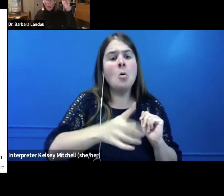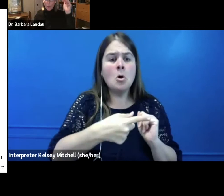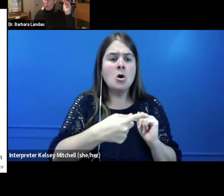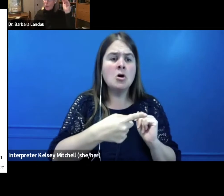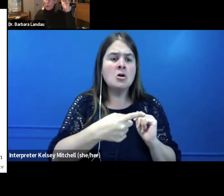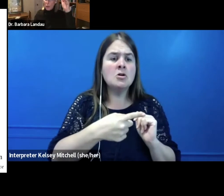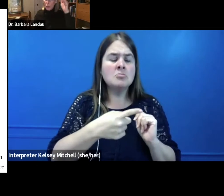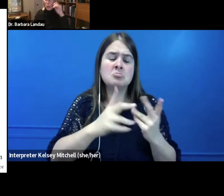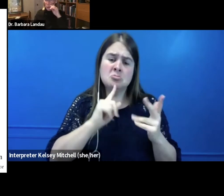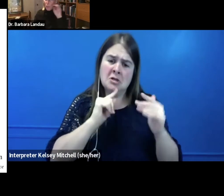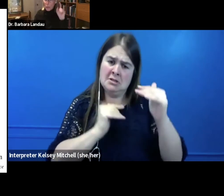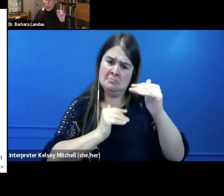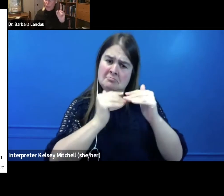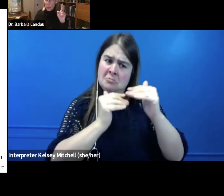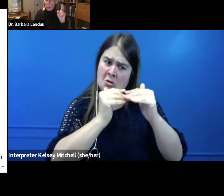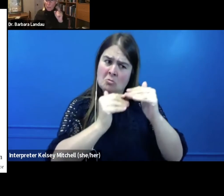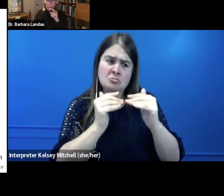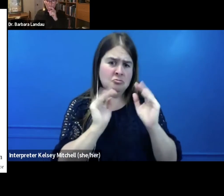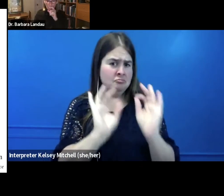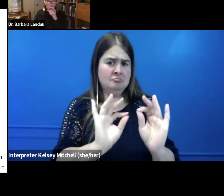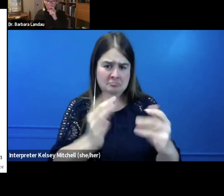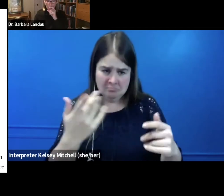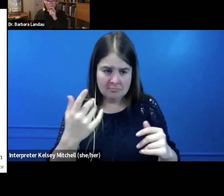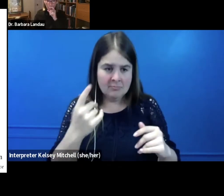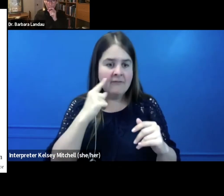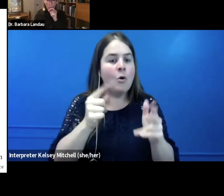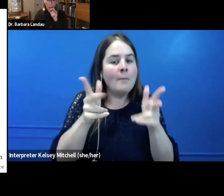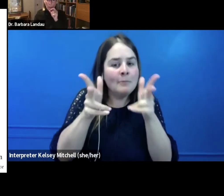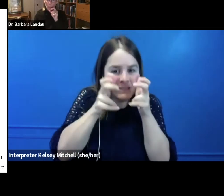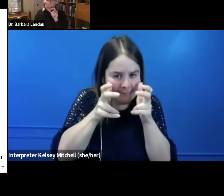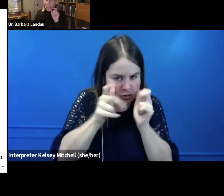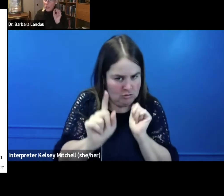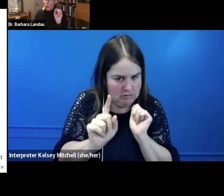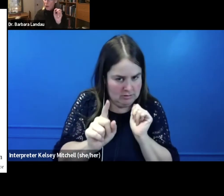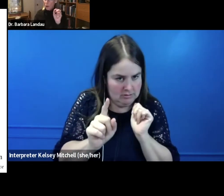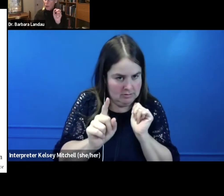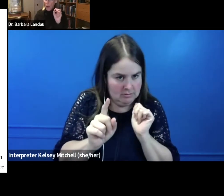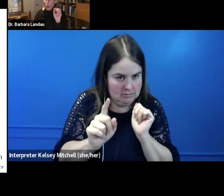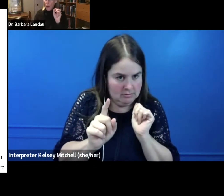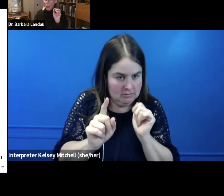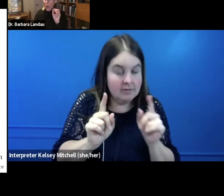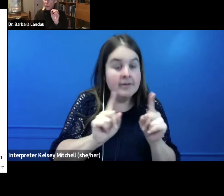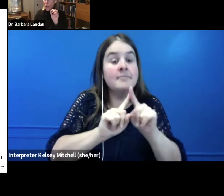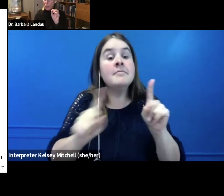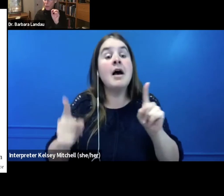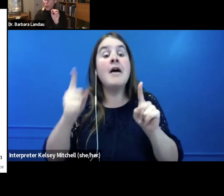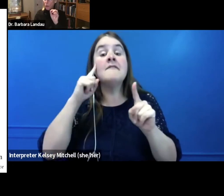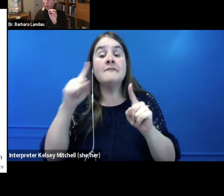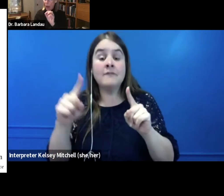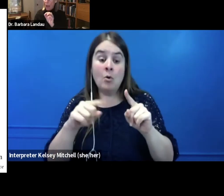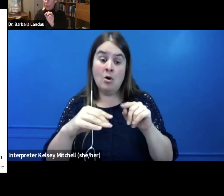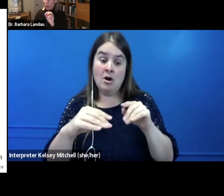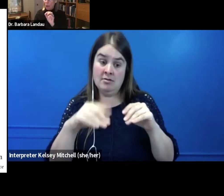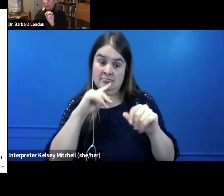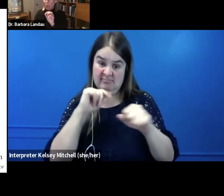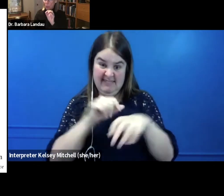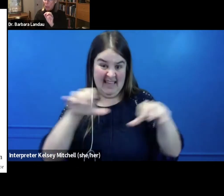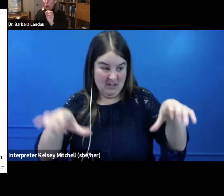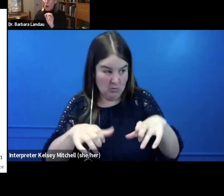they're very very good for perception but only six-year-olds approach